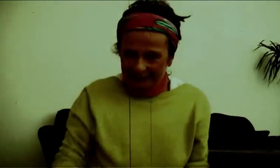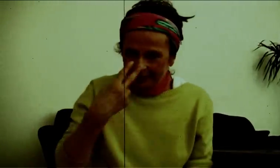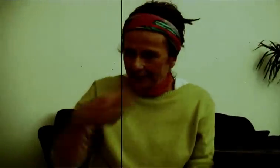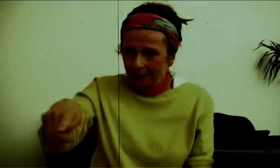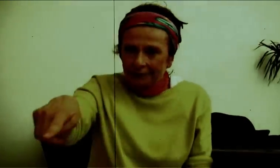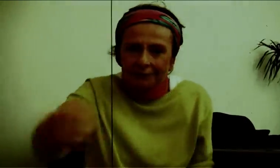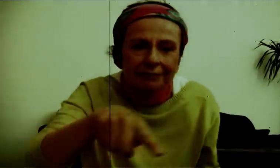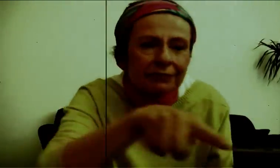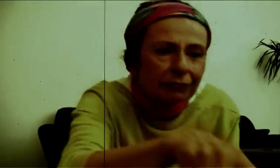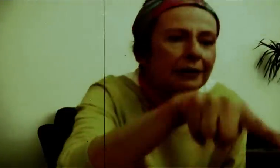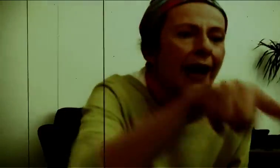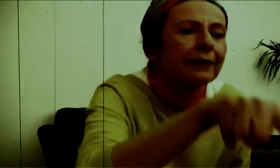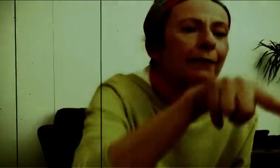See, that one and that one...